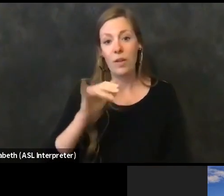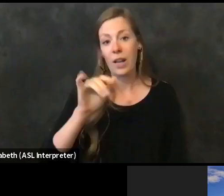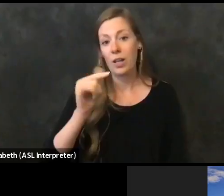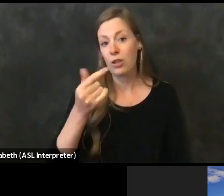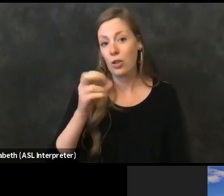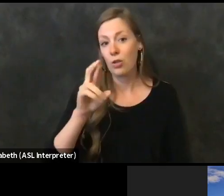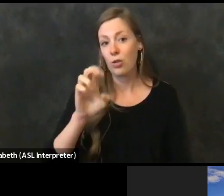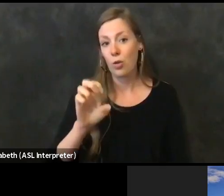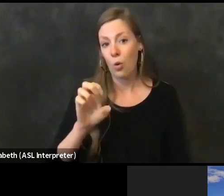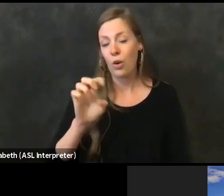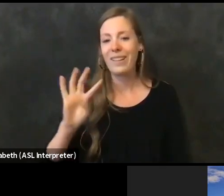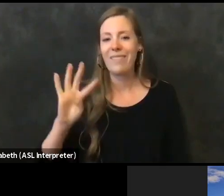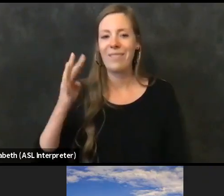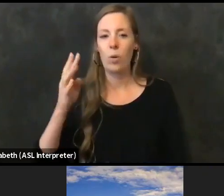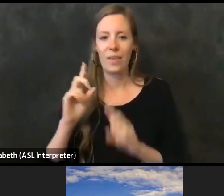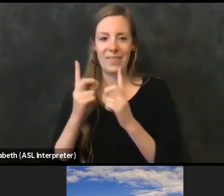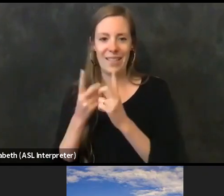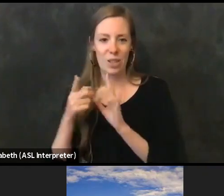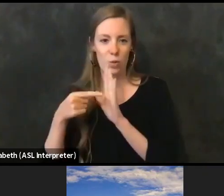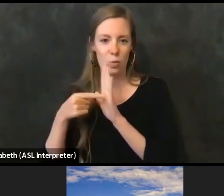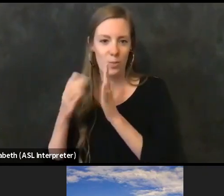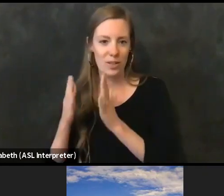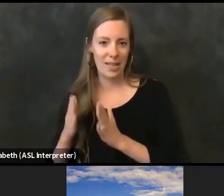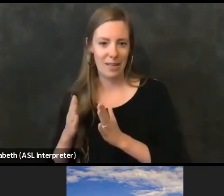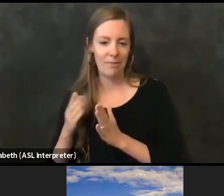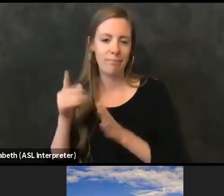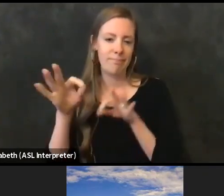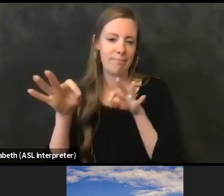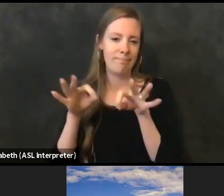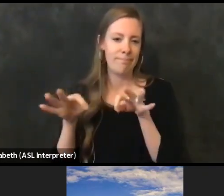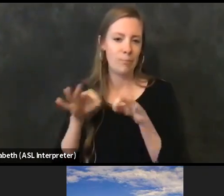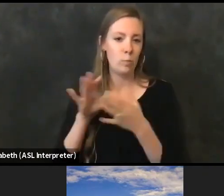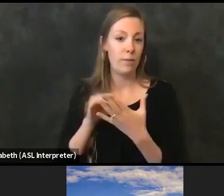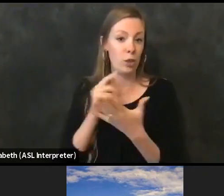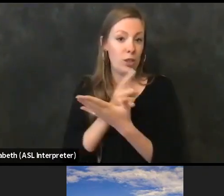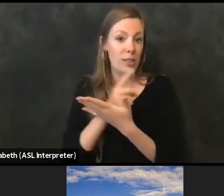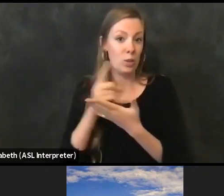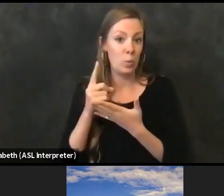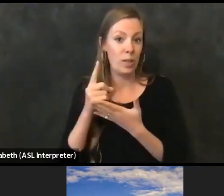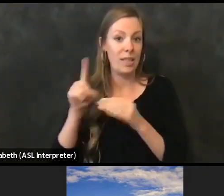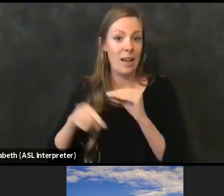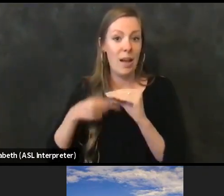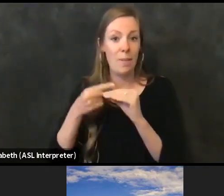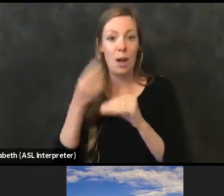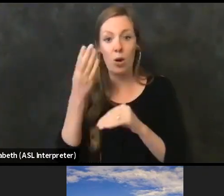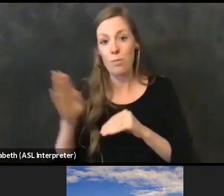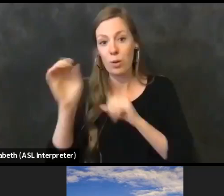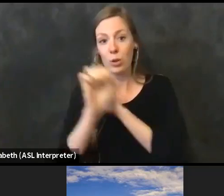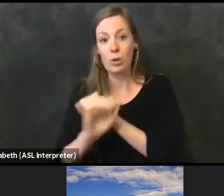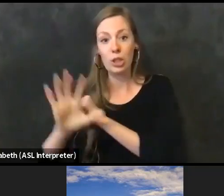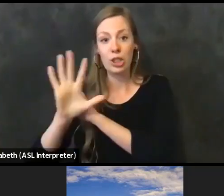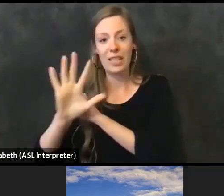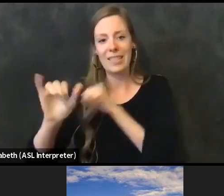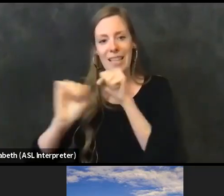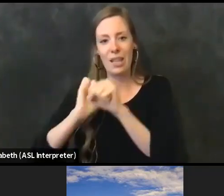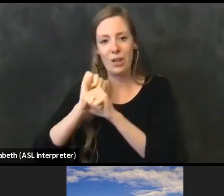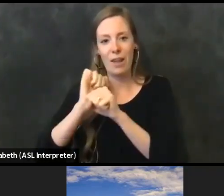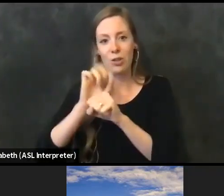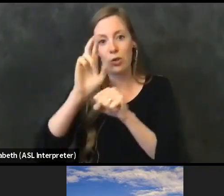Fourth District, to talk more about what he has learned this week about the third party administrator and efforts to help reopen Sonoma County a little more.